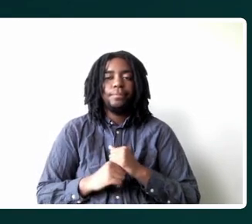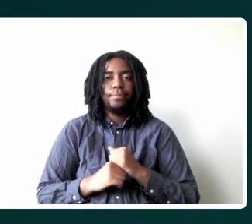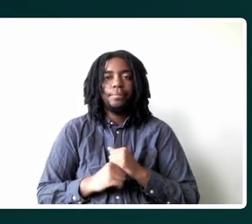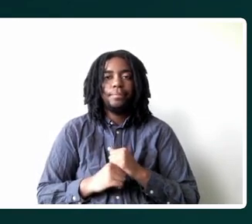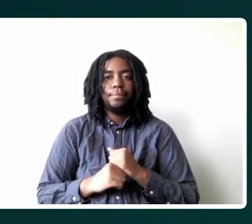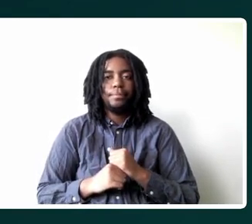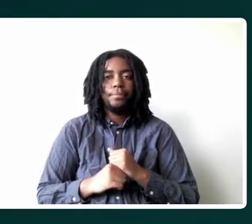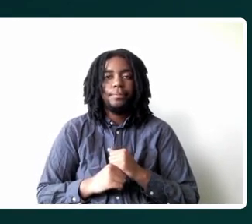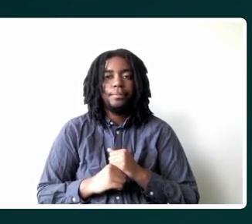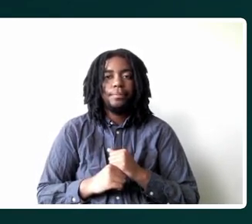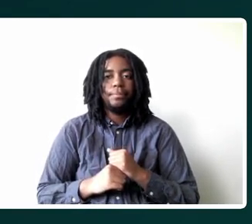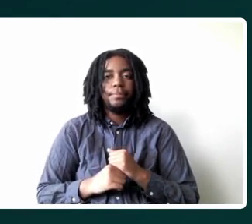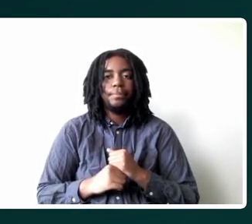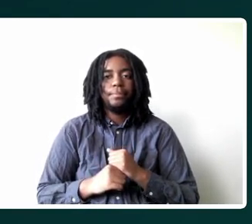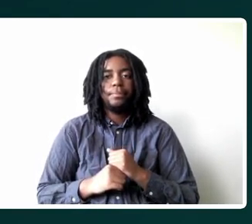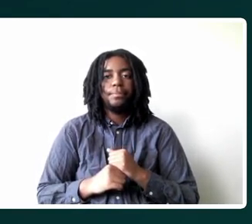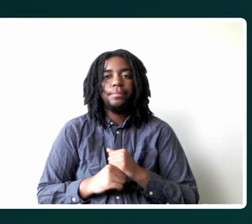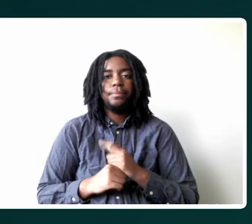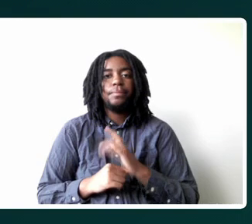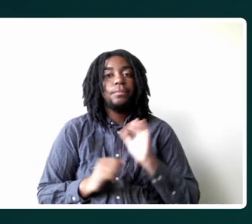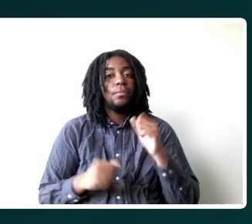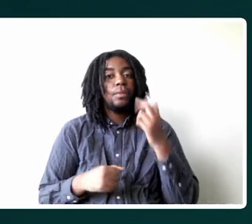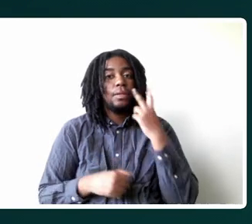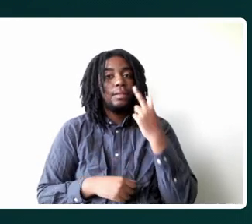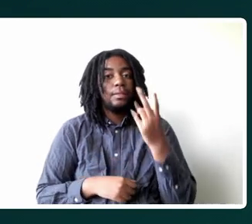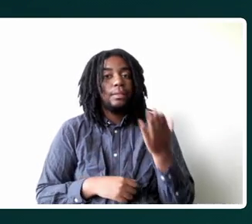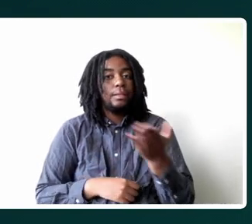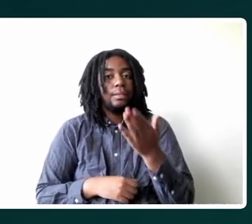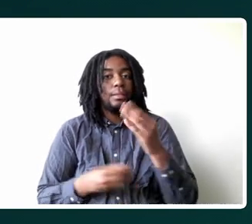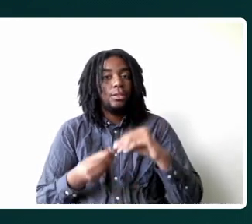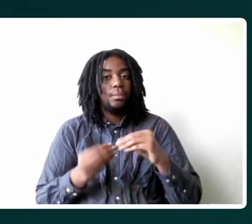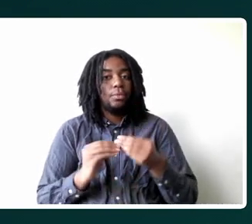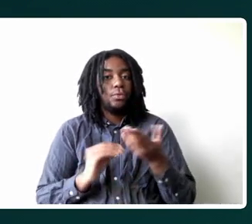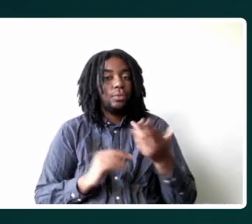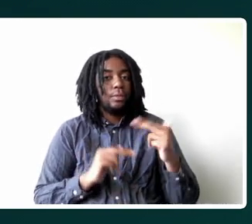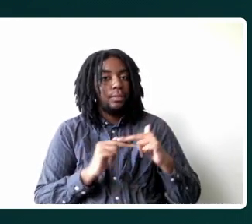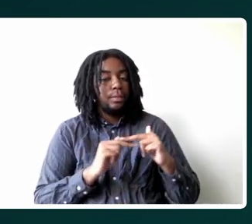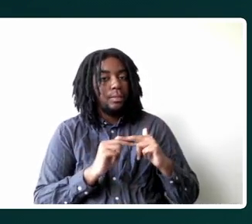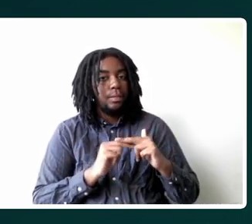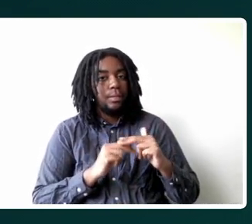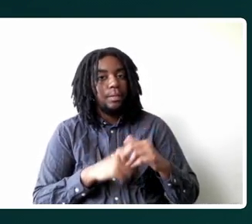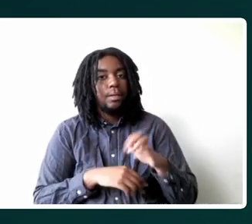Philippa. As you can see by the numbers on the slide, ESOL, or multilingual students,